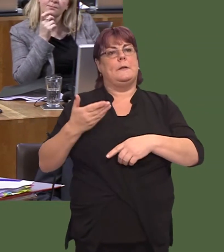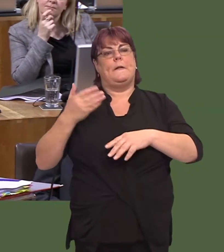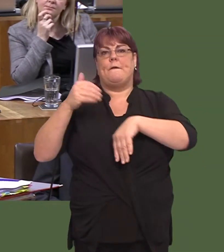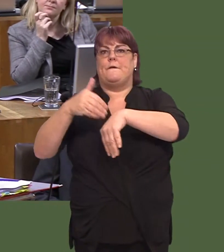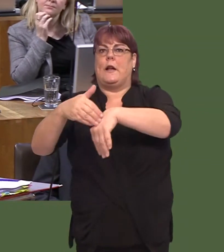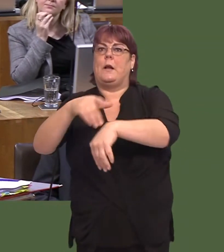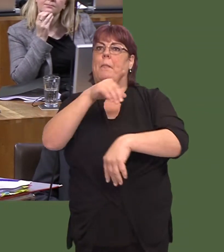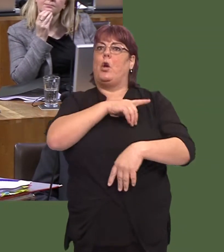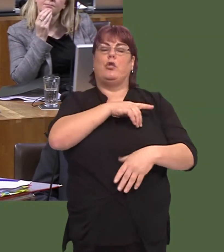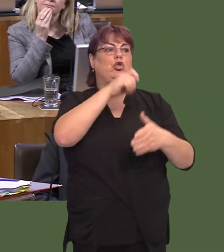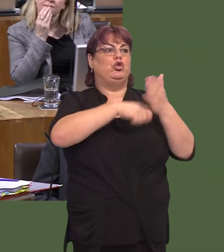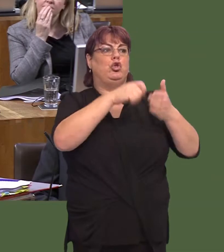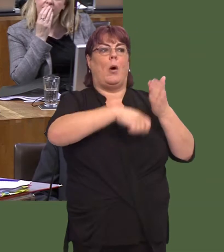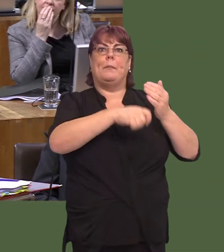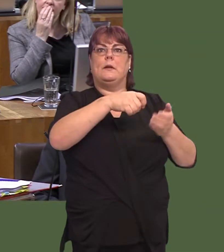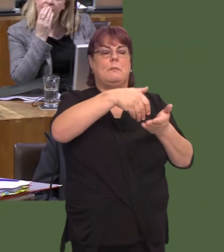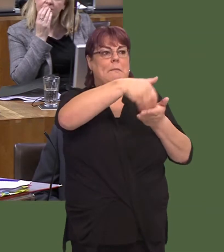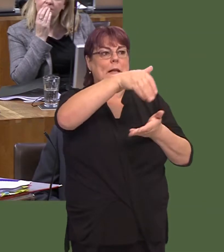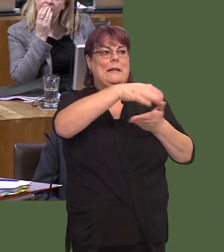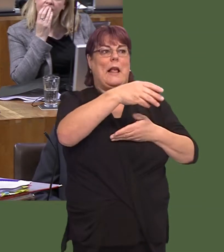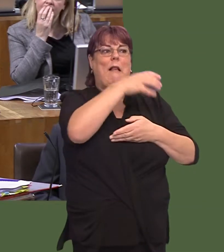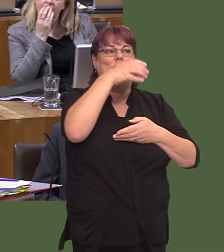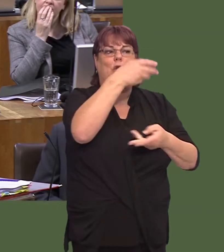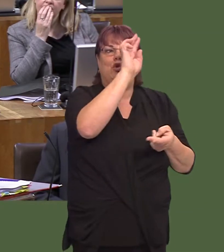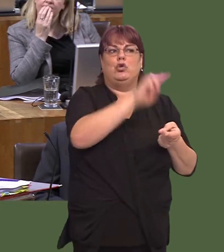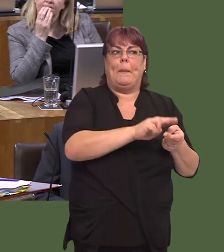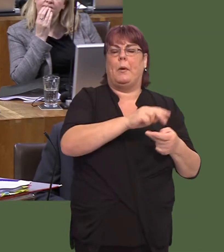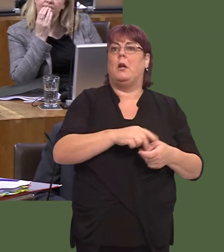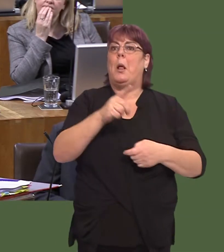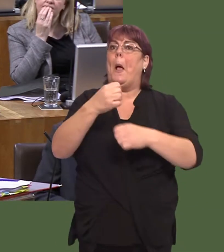and pubs are responsible places where people drinkóthey look after and donít serve people